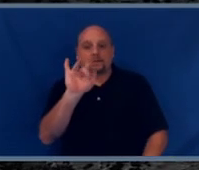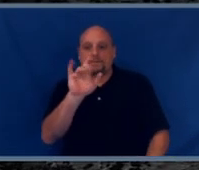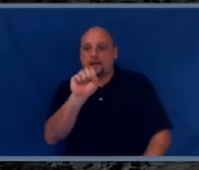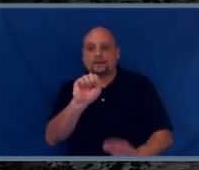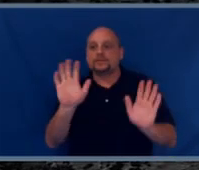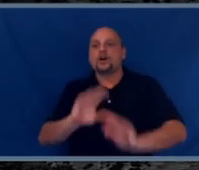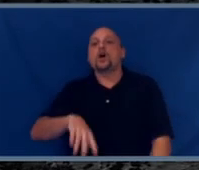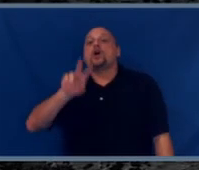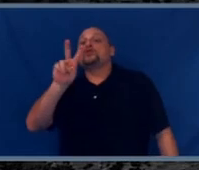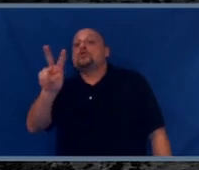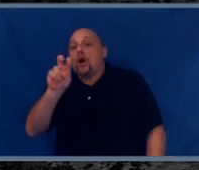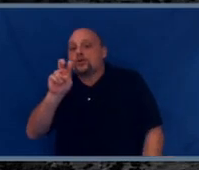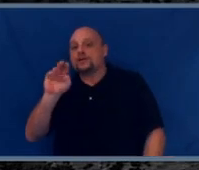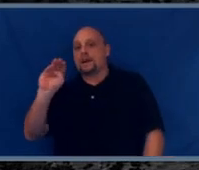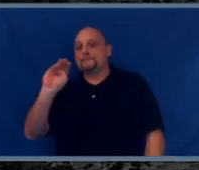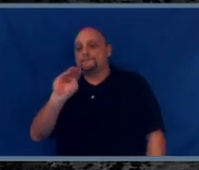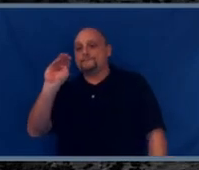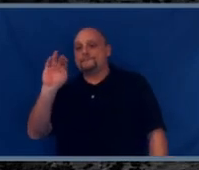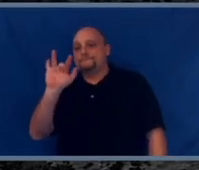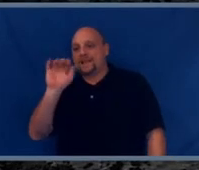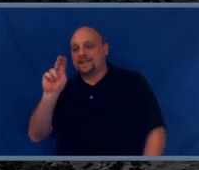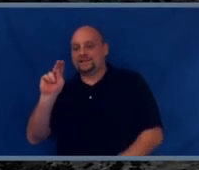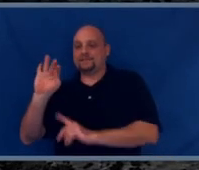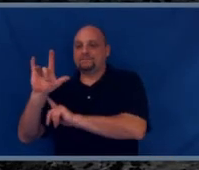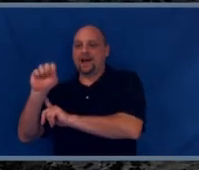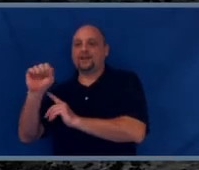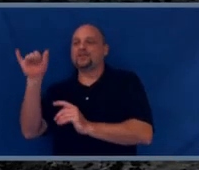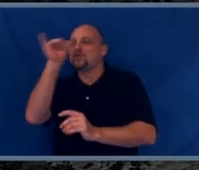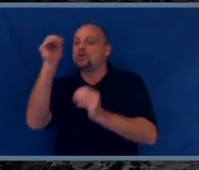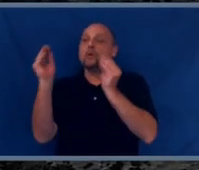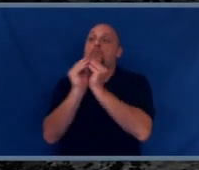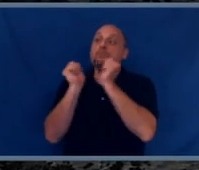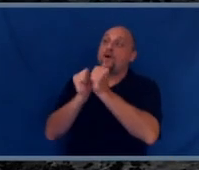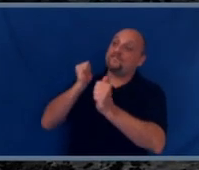200 MILLION MILES AWAY. THAT IS SO MUCH FURTHER AND MORE